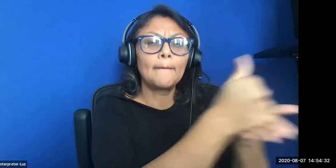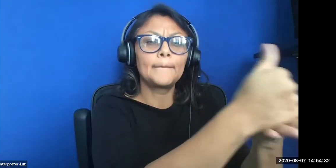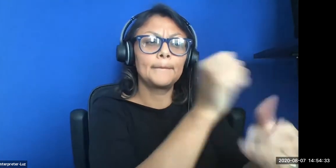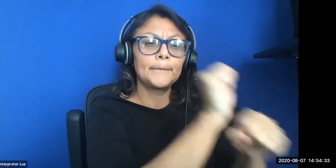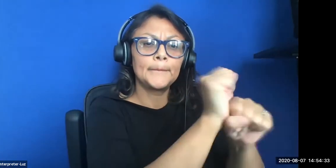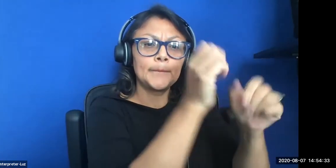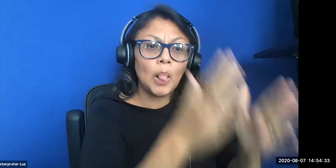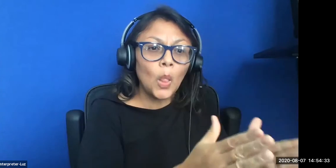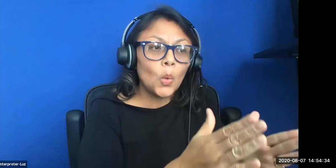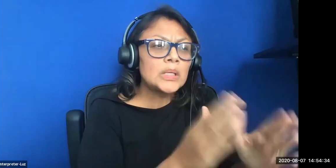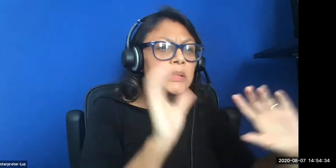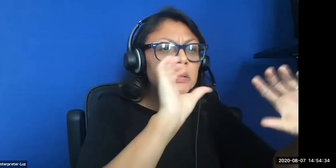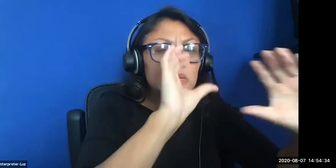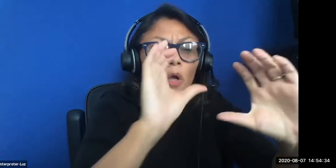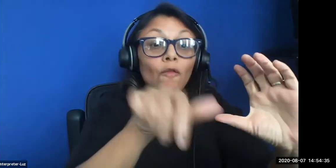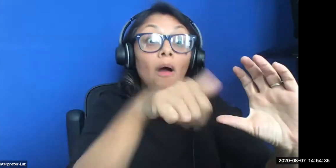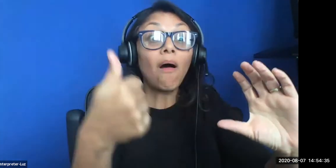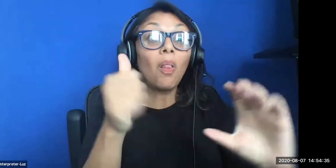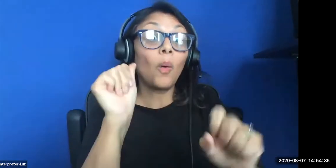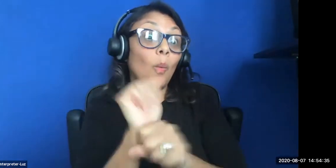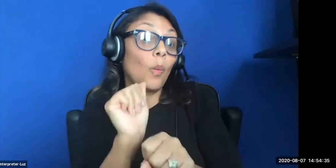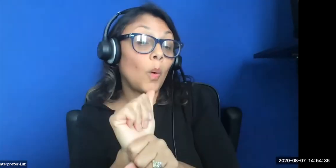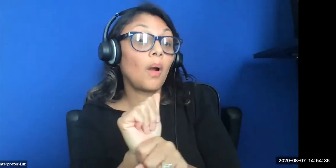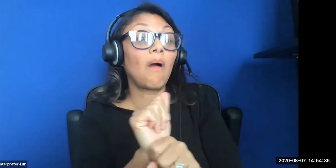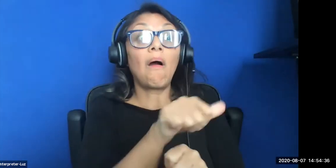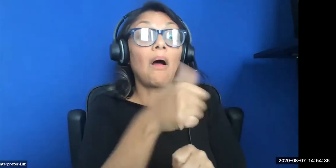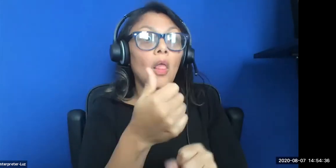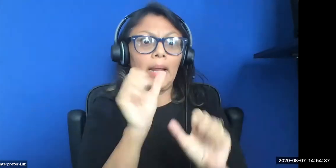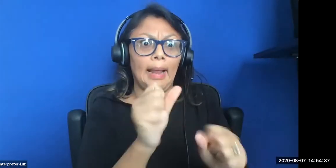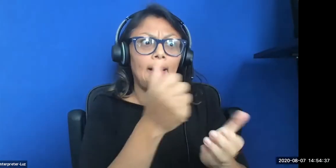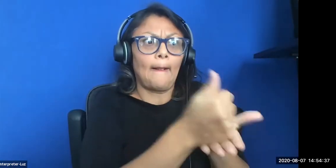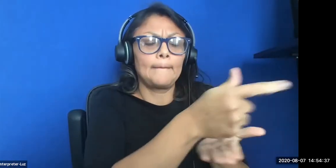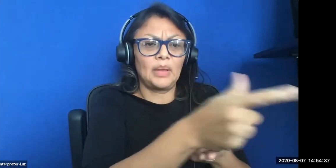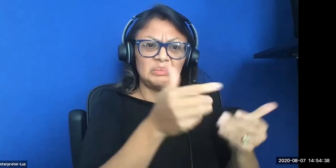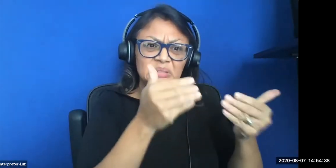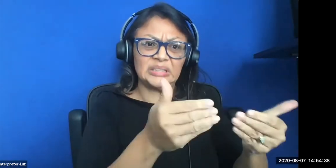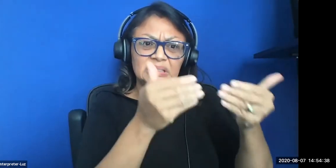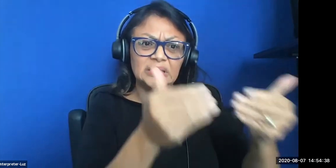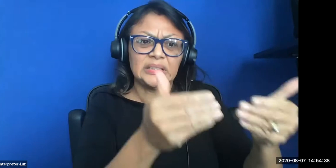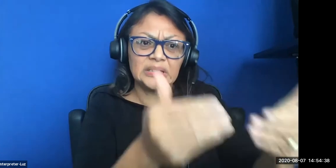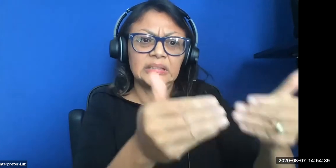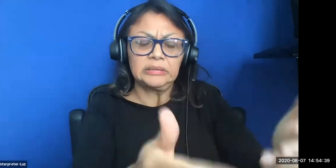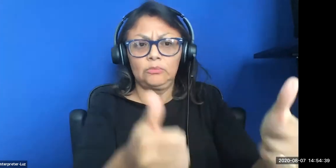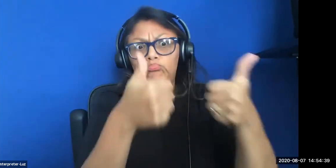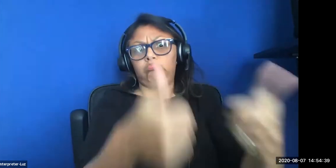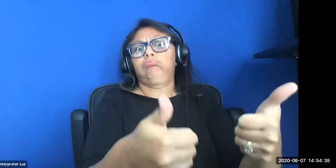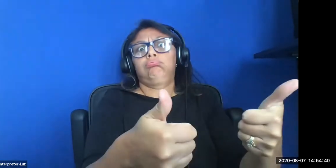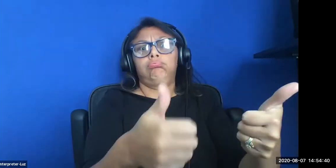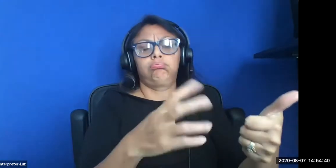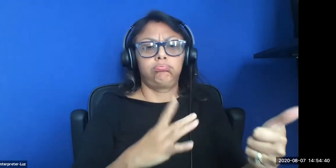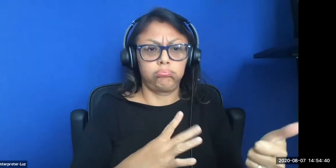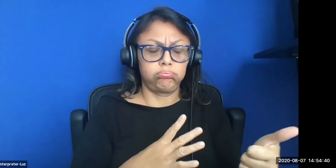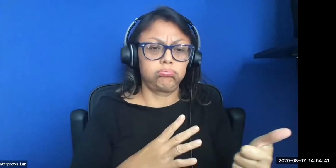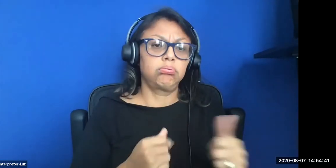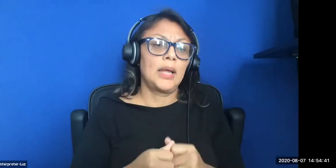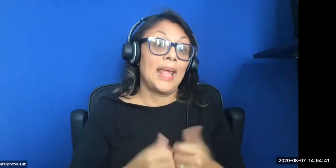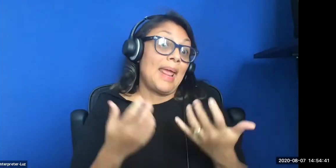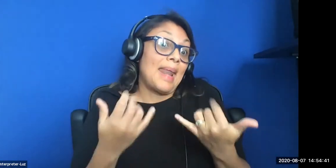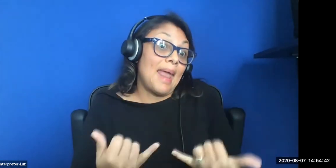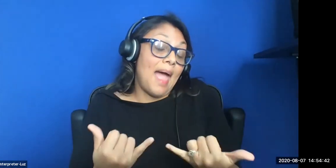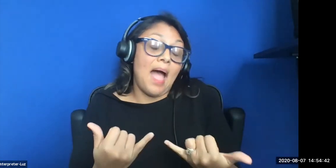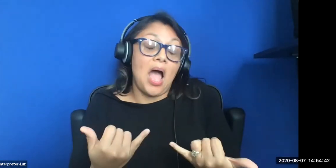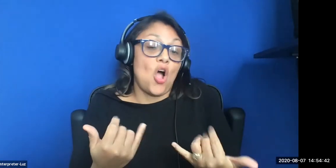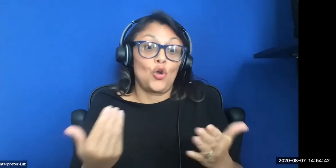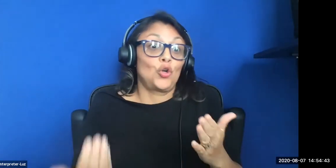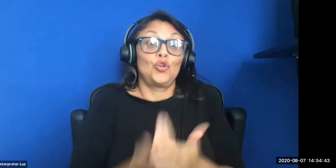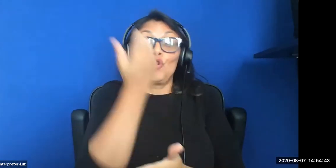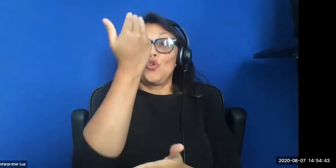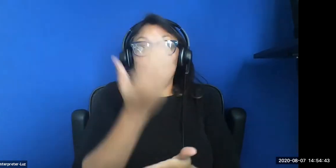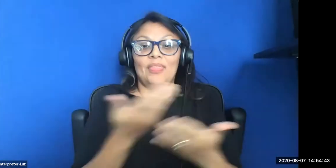Channelle Charest: New employment and keep things going forward is super, super important. Our newest initiative because we clearly just have nothing else at the moment.